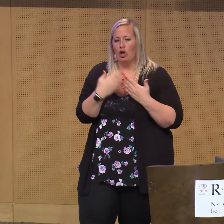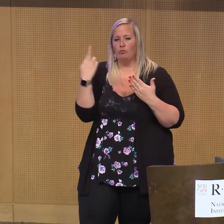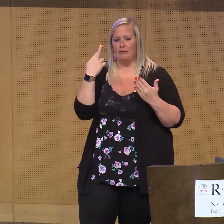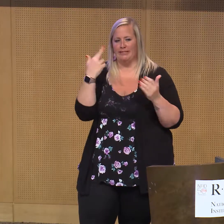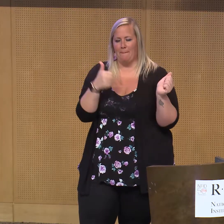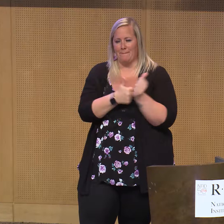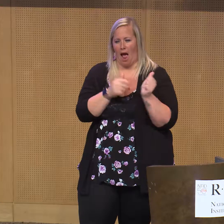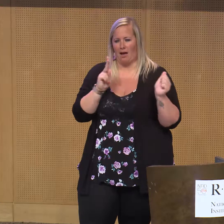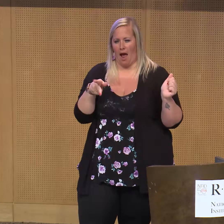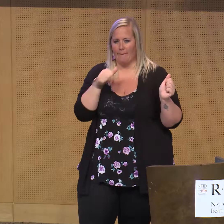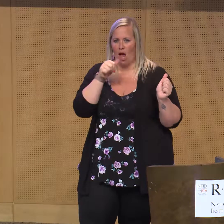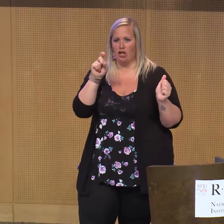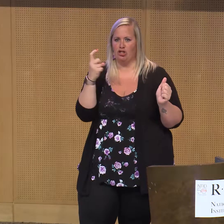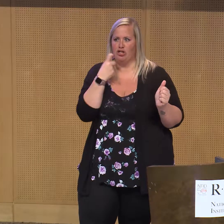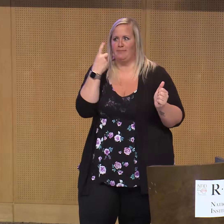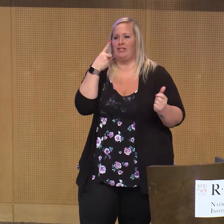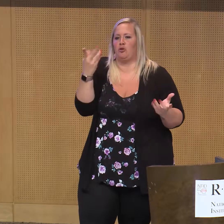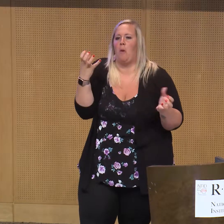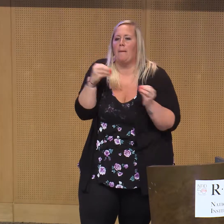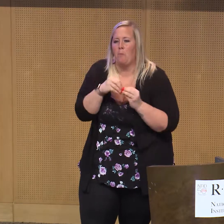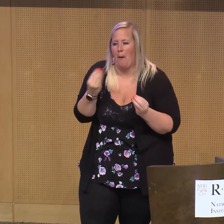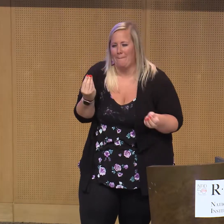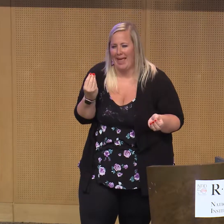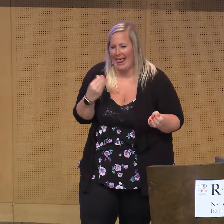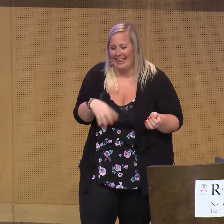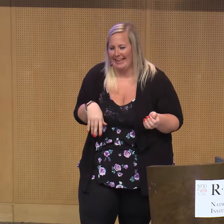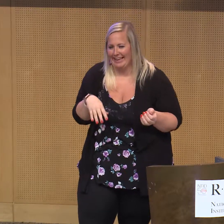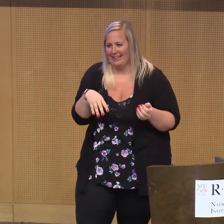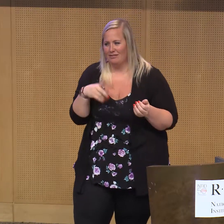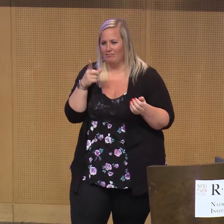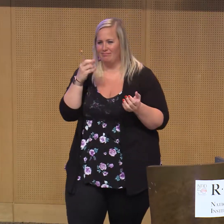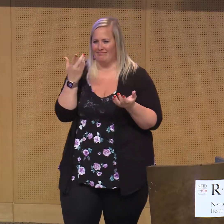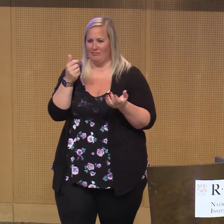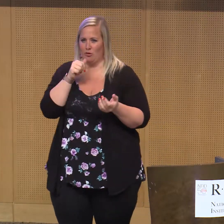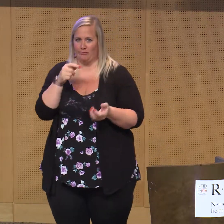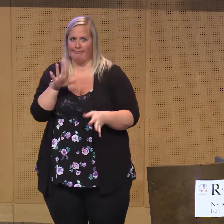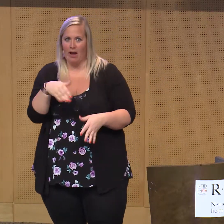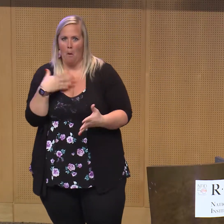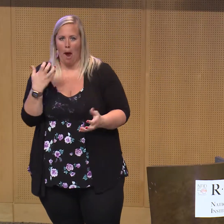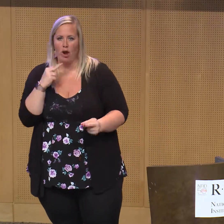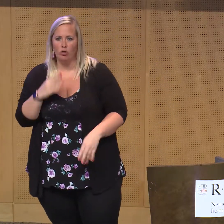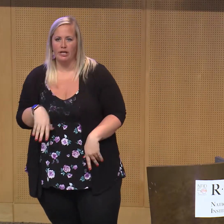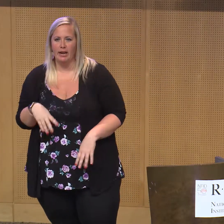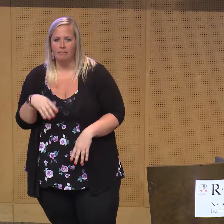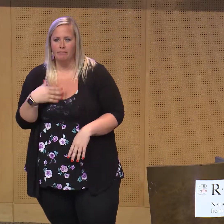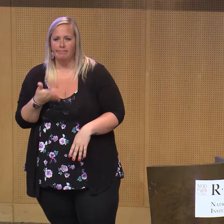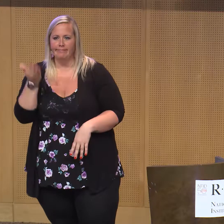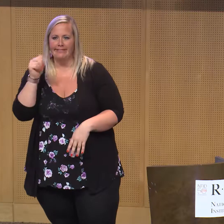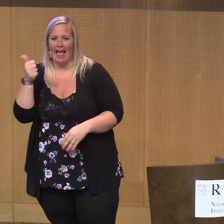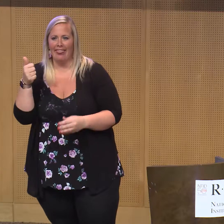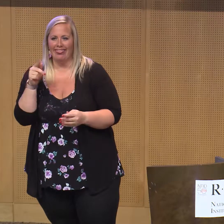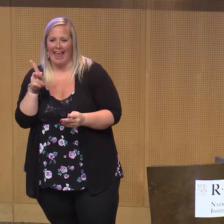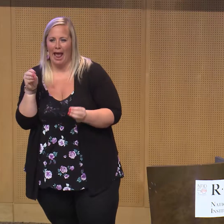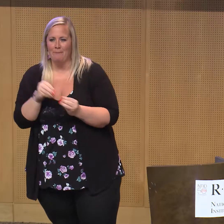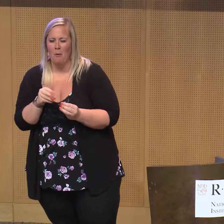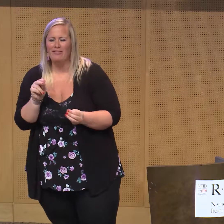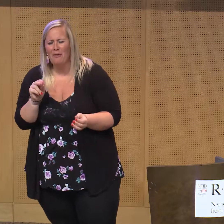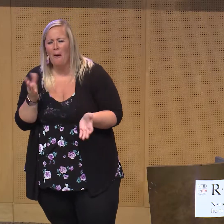and don't be afraid to do that. Just make sure that when you're negotiating a salary, you can justify the reason for your request